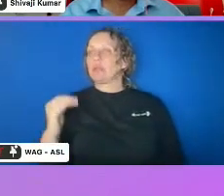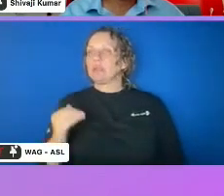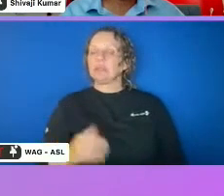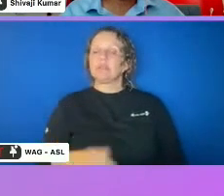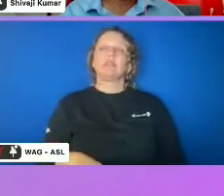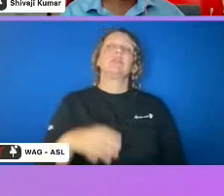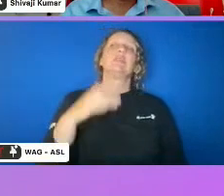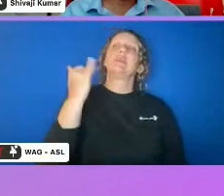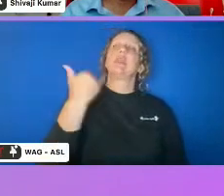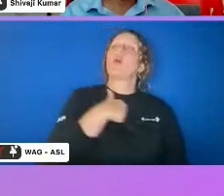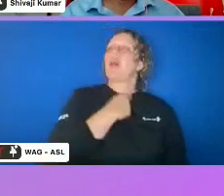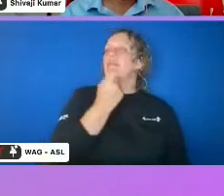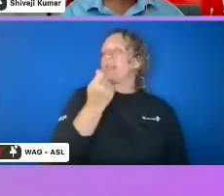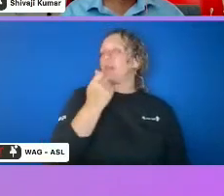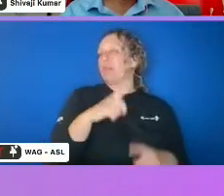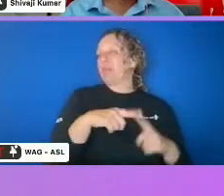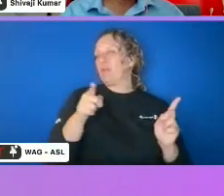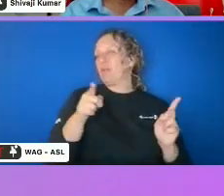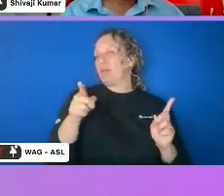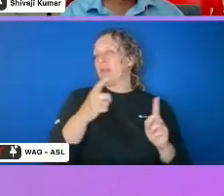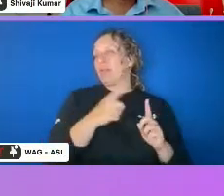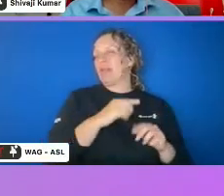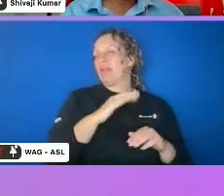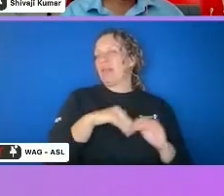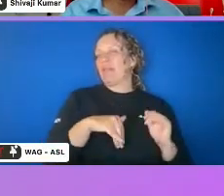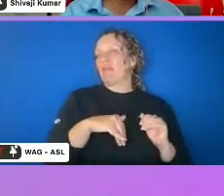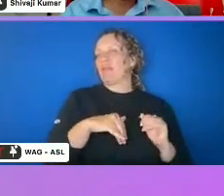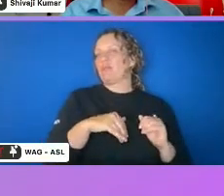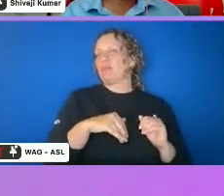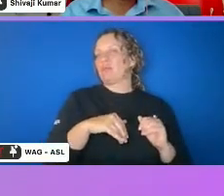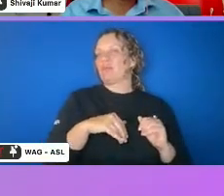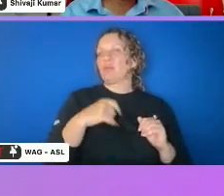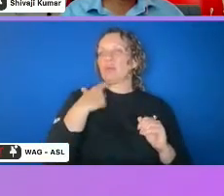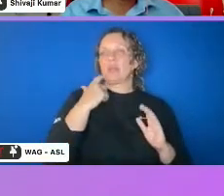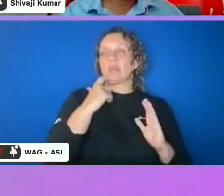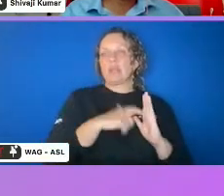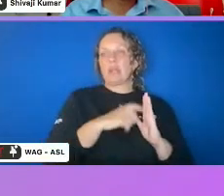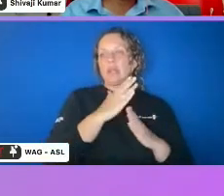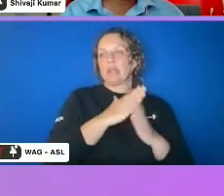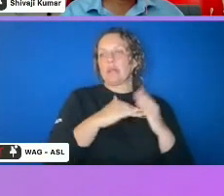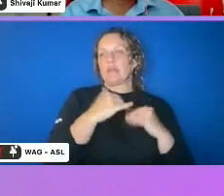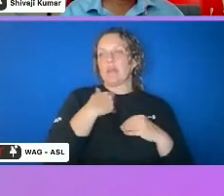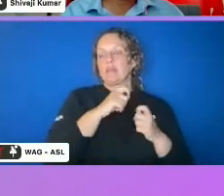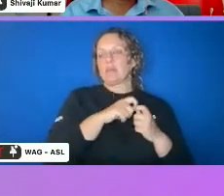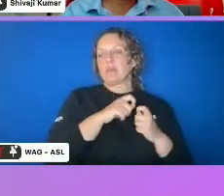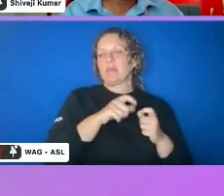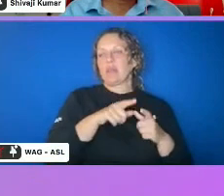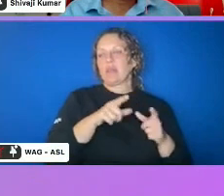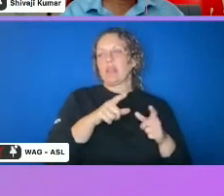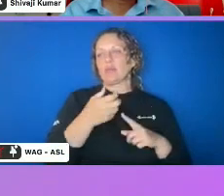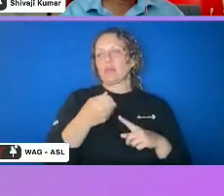Now we've got a little bit of a difference here than the first time around. It says, "We've detected sections of content which has specific language declarations.